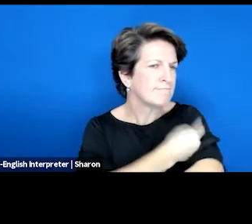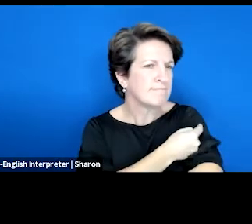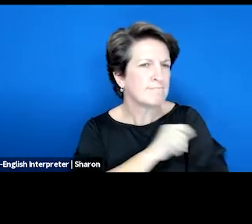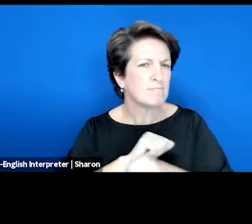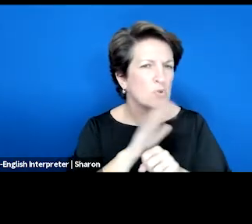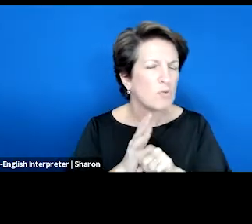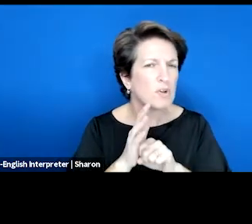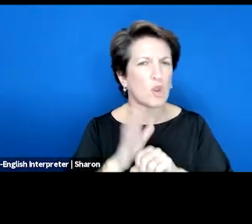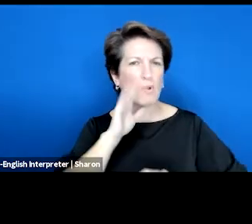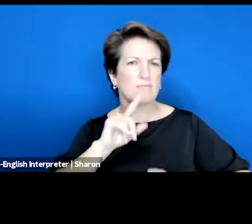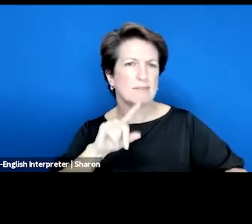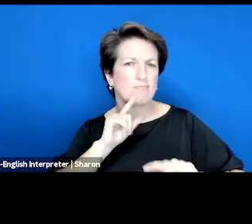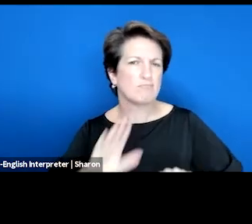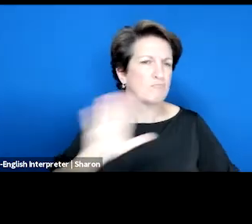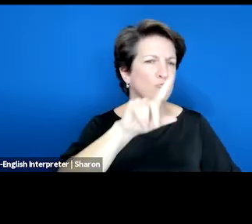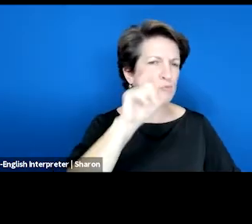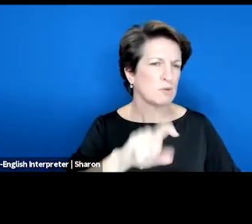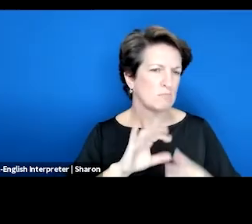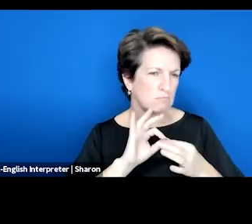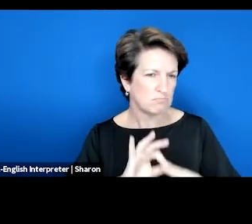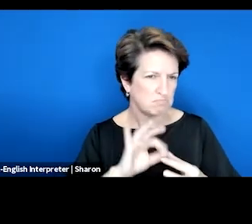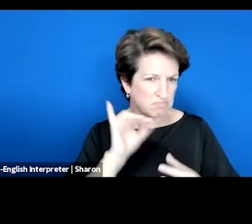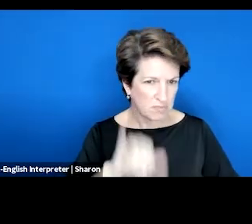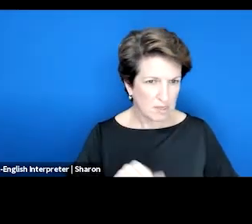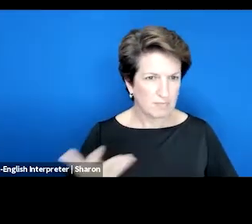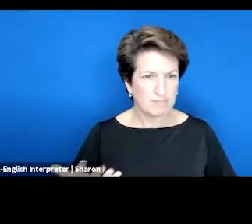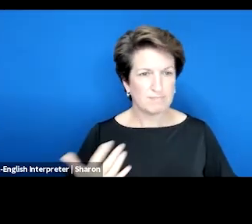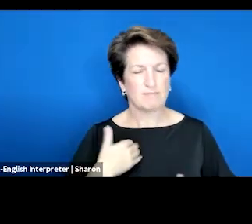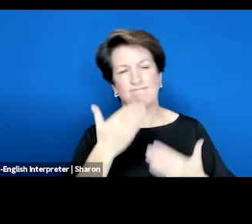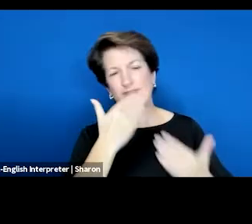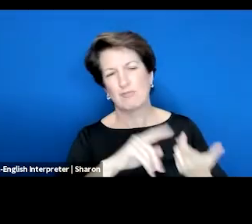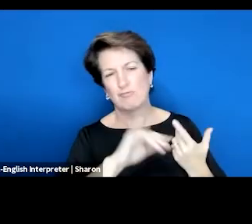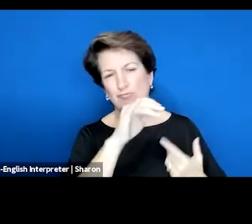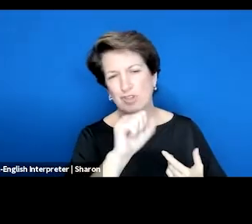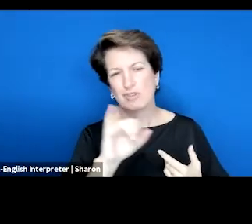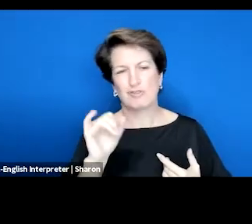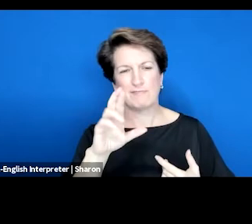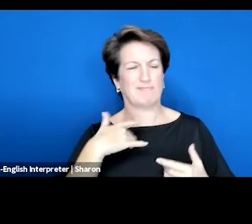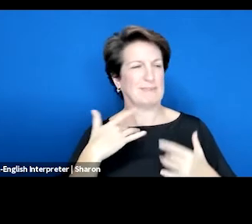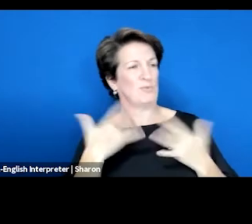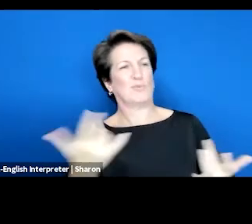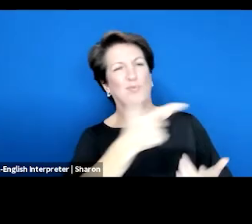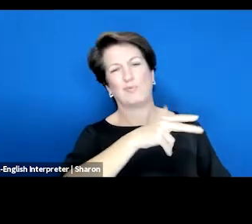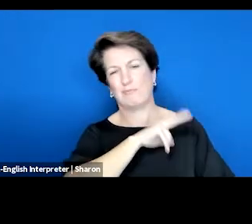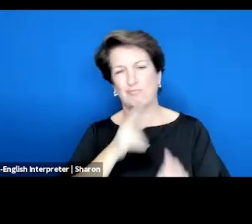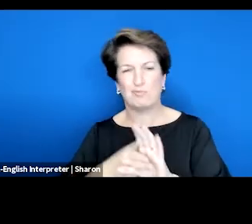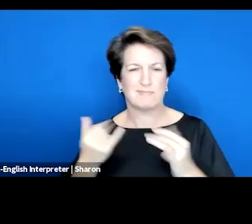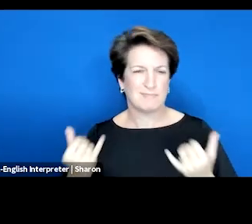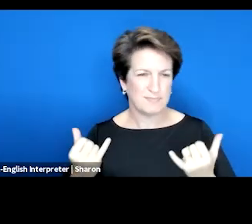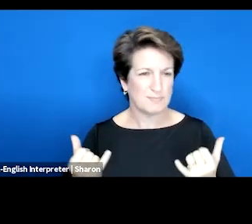guidelines. Next on the agenda will be our first presenter, Wendy Porch who is Executive Director of CILT and the chair of the city of Toronto accessibility vaccine